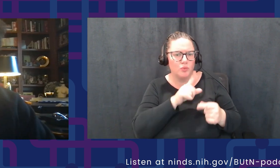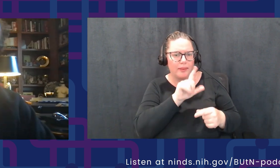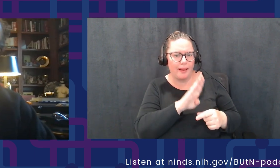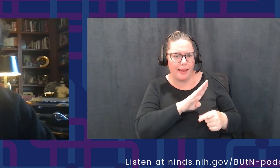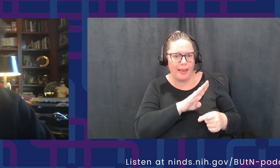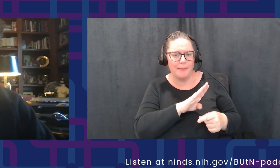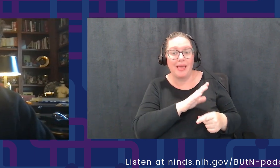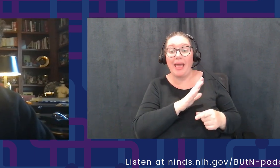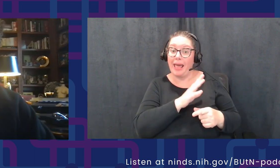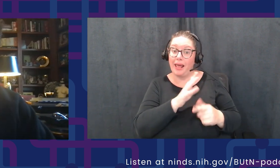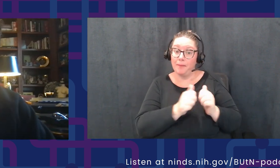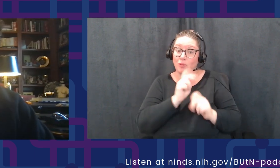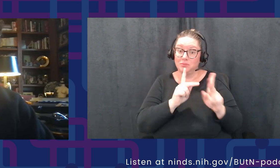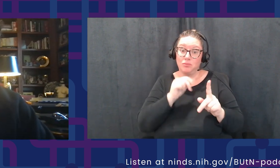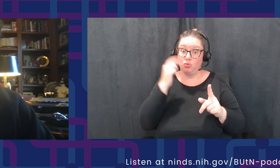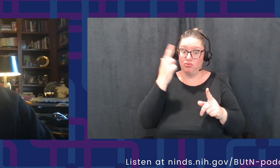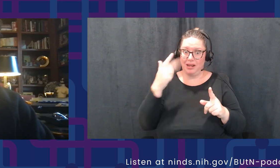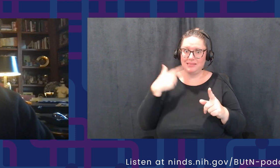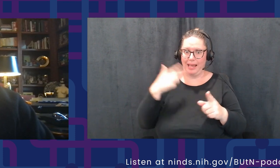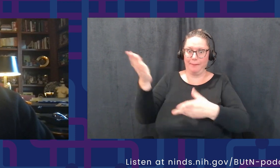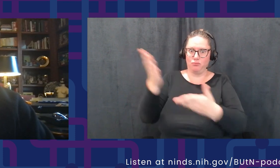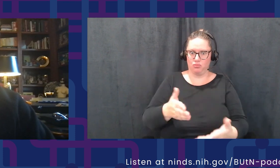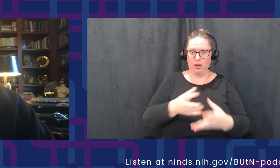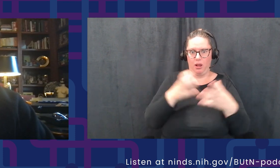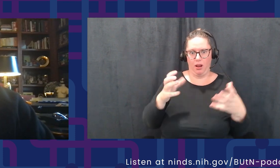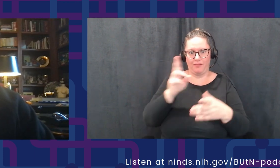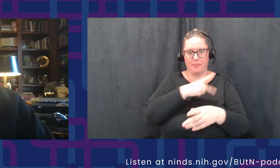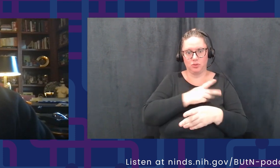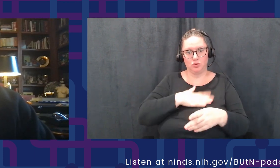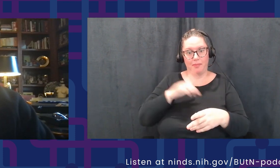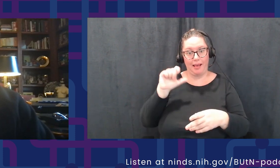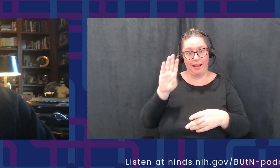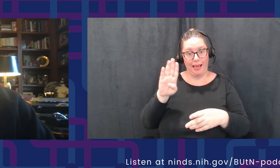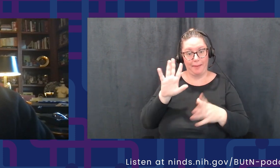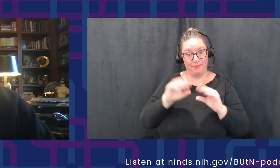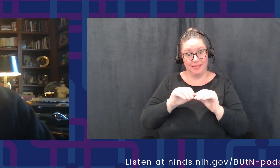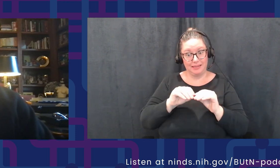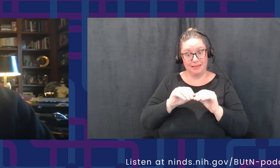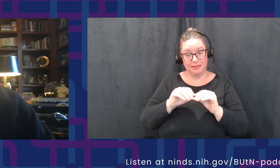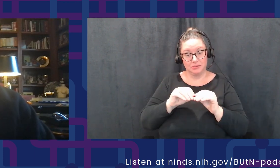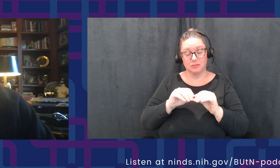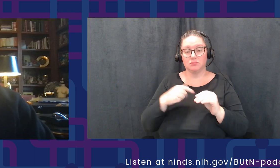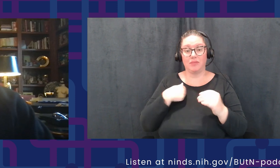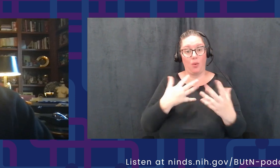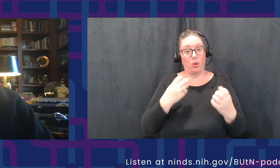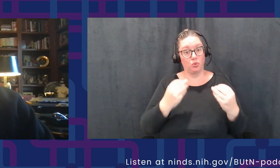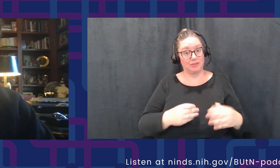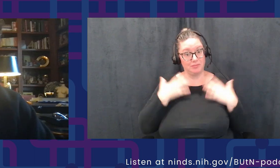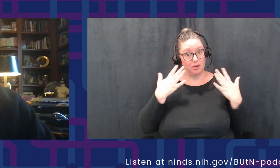And most people don't realize that I bring a lot of patients to my lab meetings Lauren Ullrich: mmmm Alfredo Quiñones-Hinojosa: for two reasons, to also inspire my own